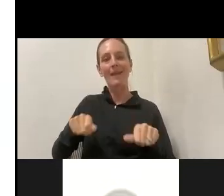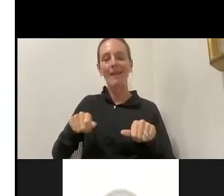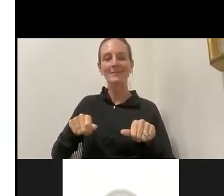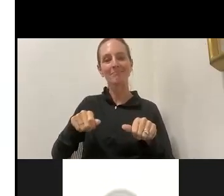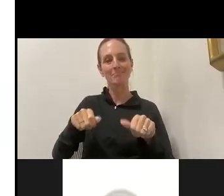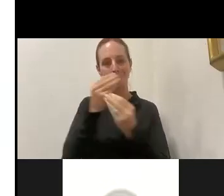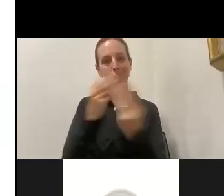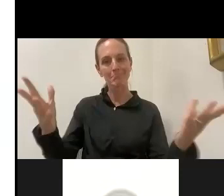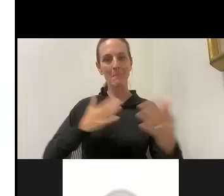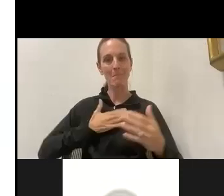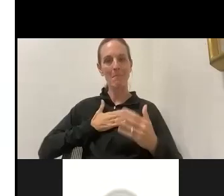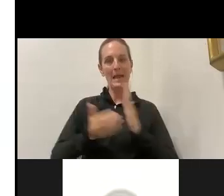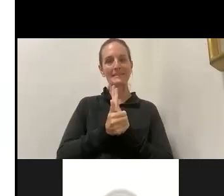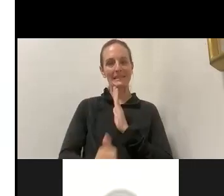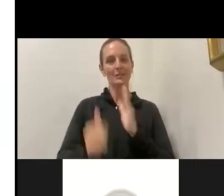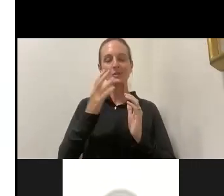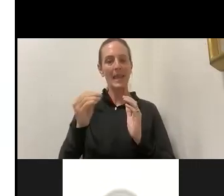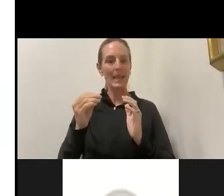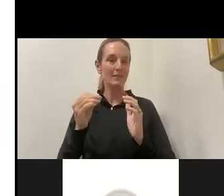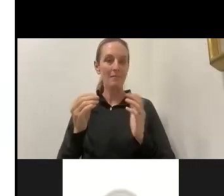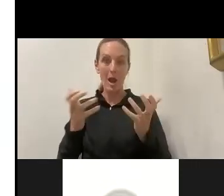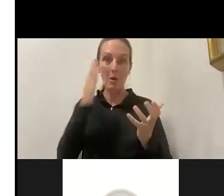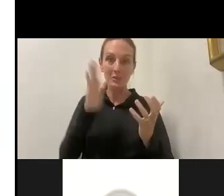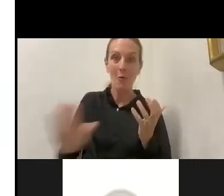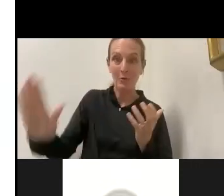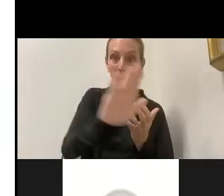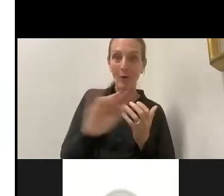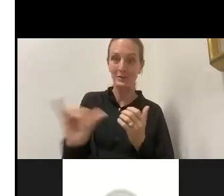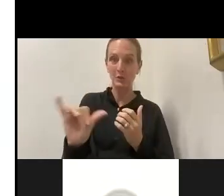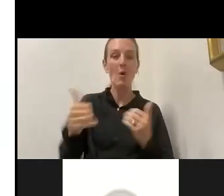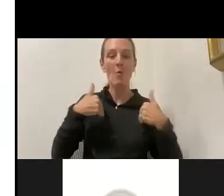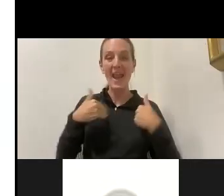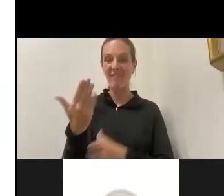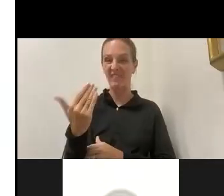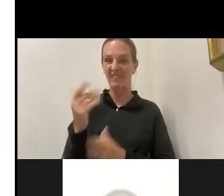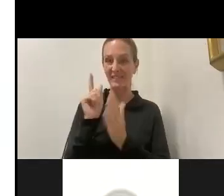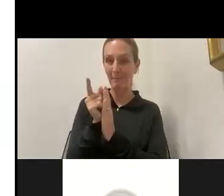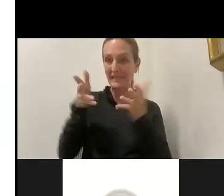some of your tips and tricks as well. We have approximately 15 minutes left as far as I know,